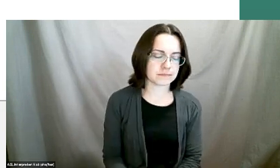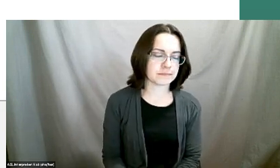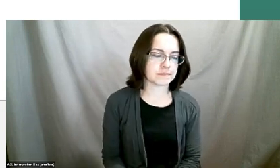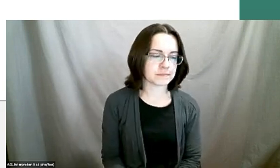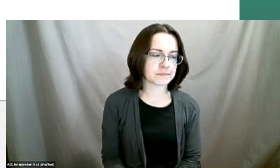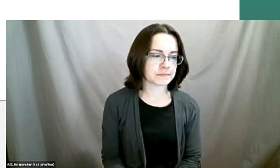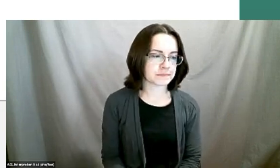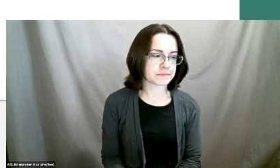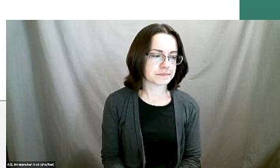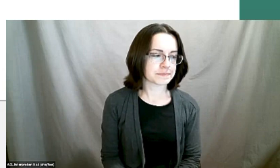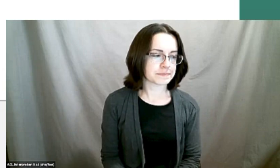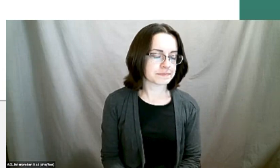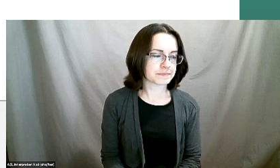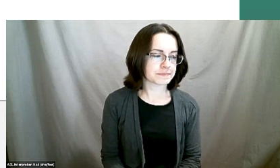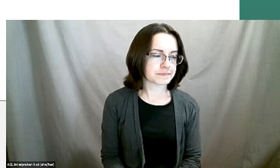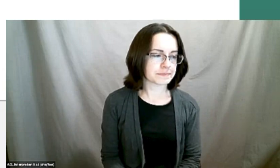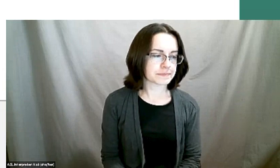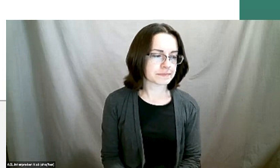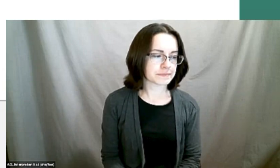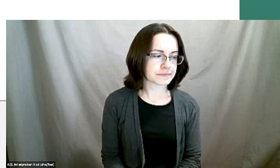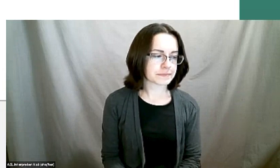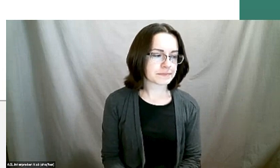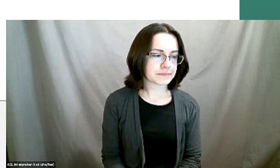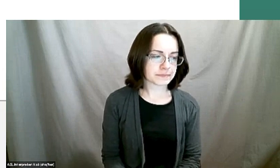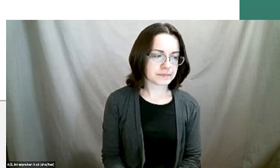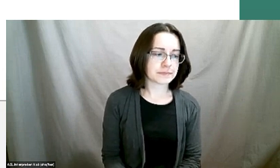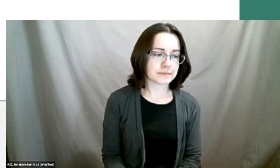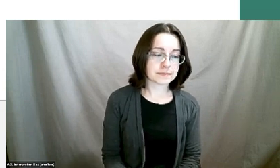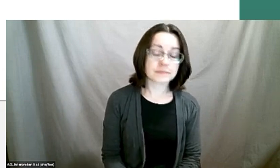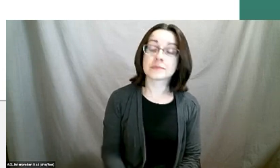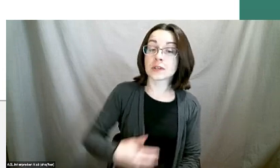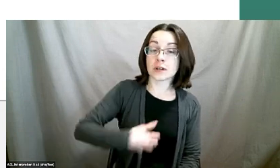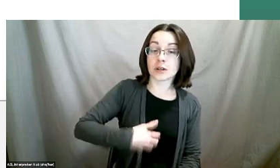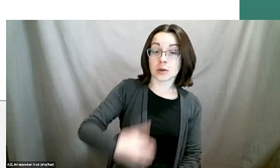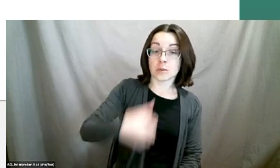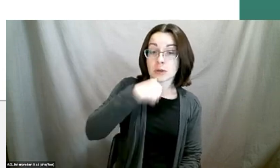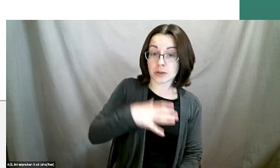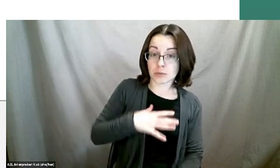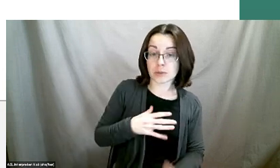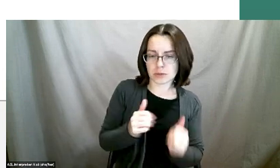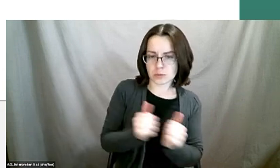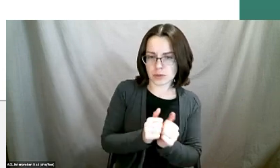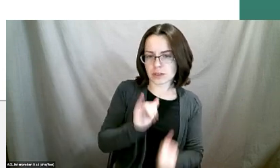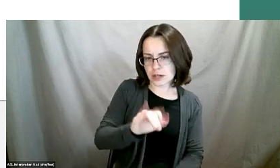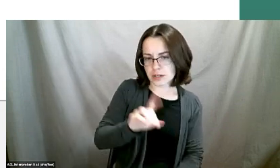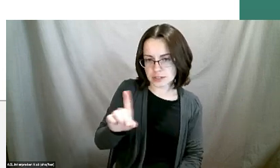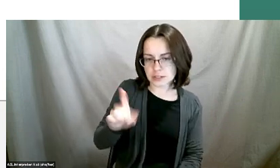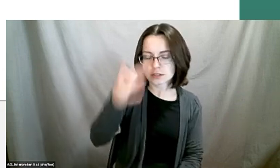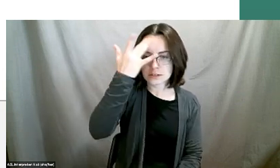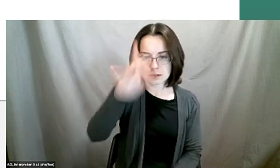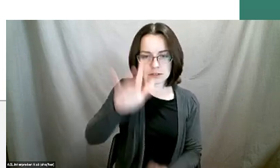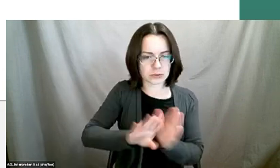So pregnant women need who have intellectual or developmental disability need